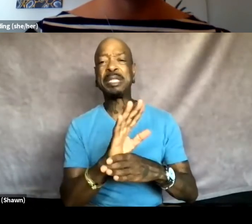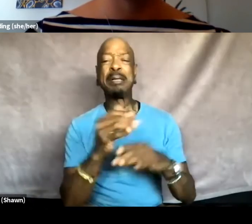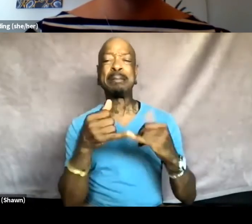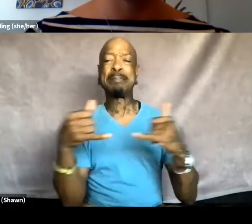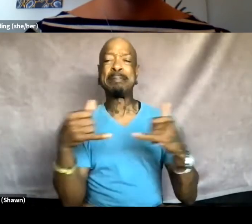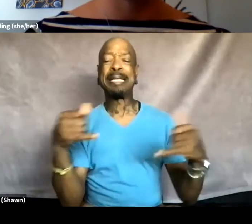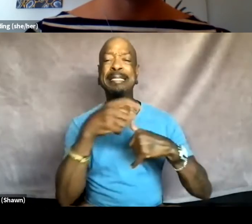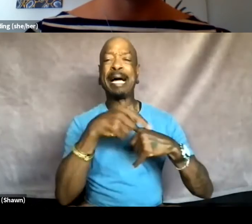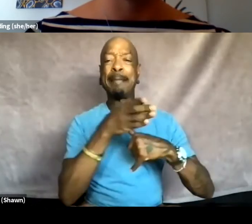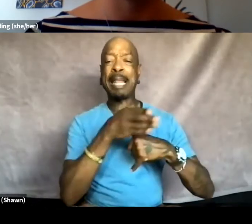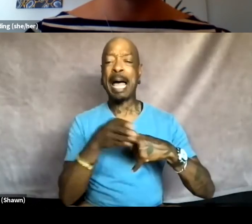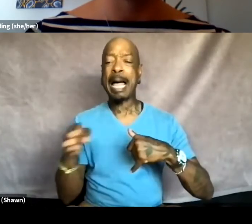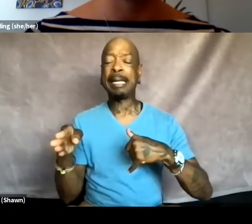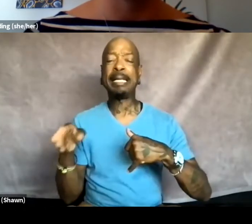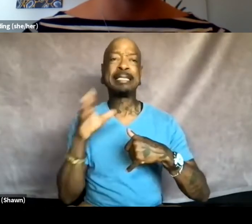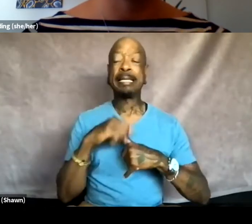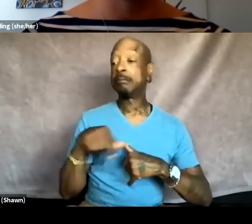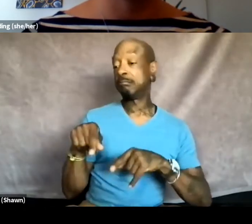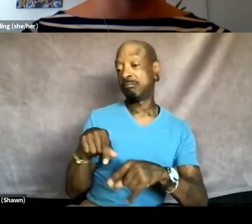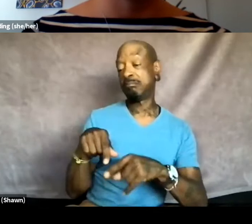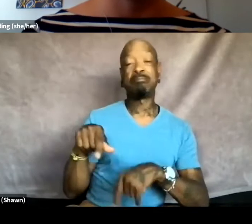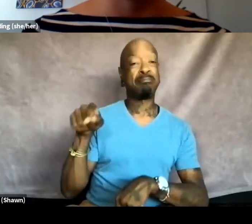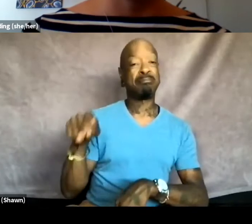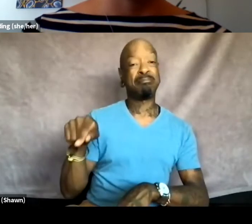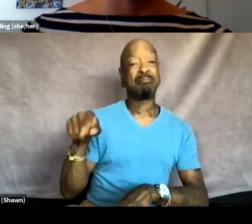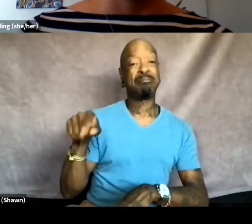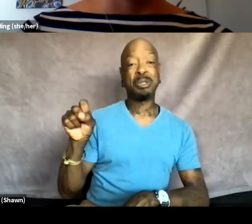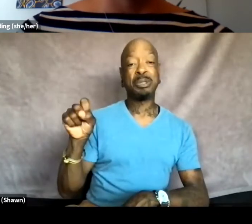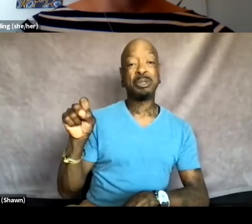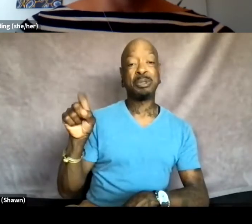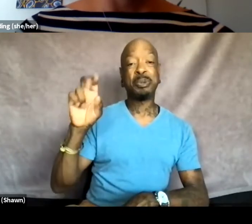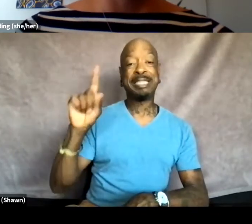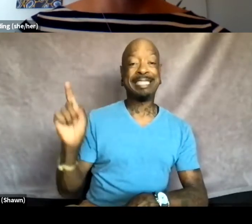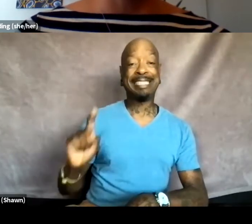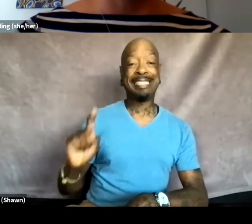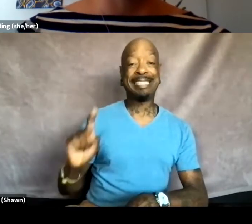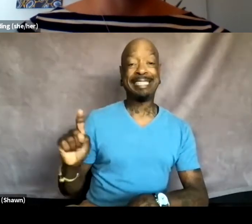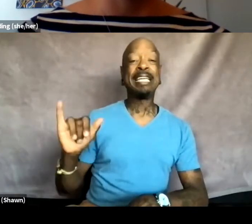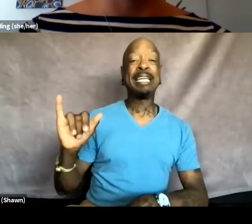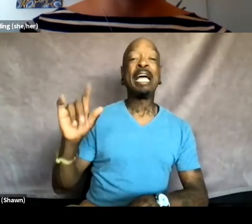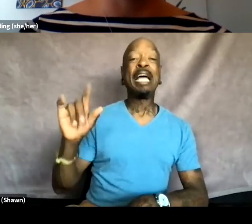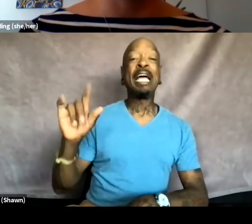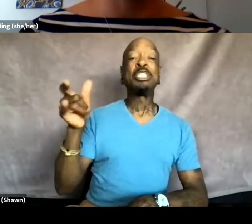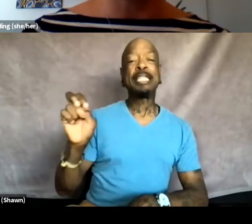Keah Brown: Little Susie Jane who has CP walks up the stairs for the first time and there's